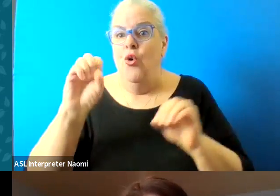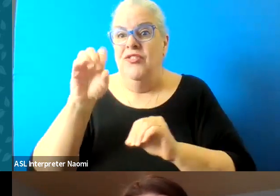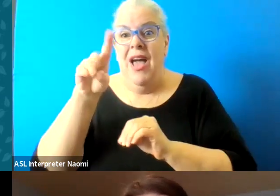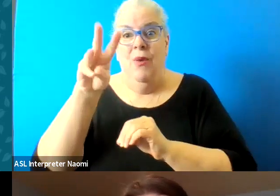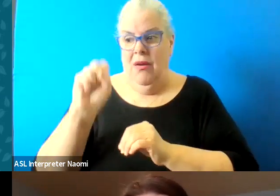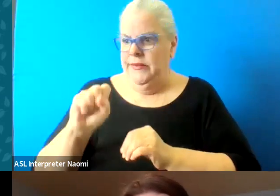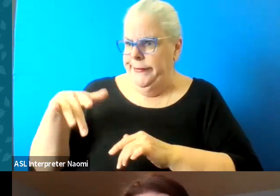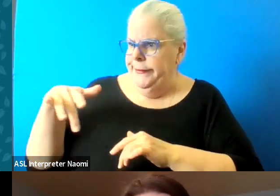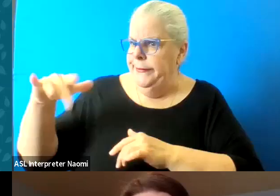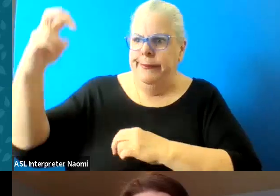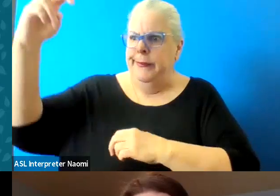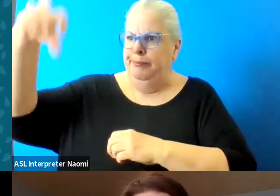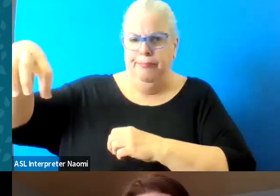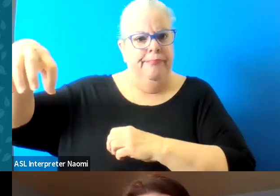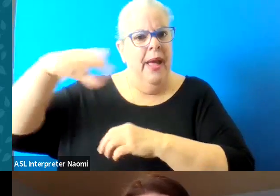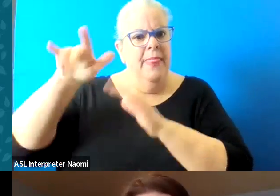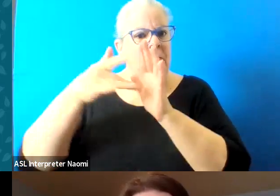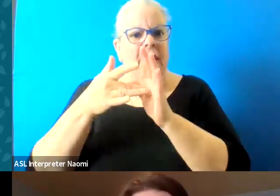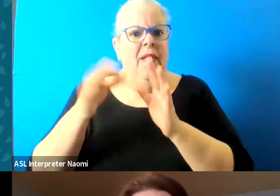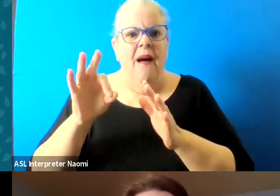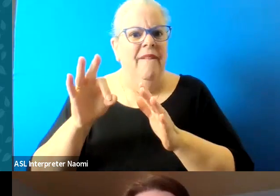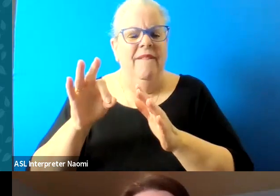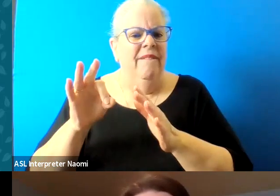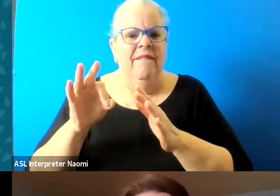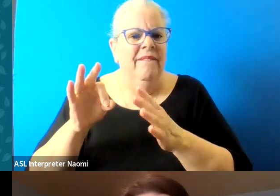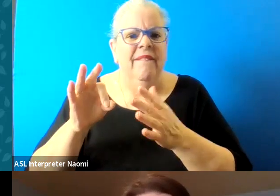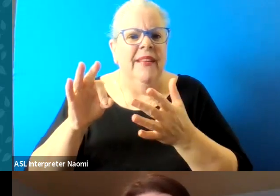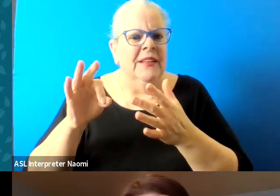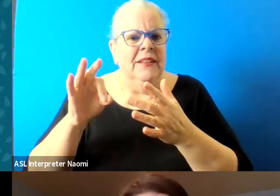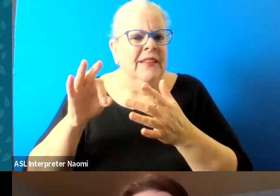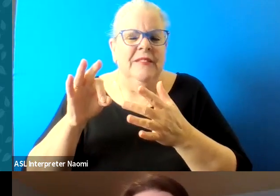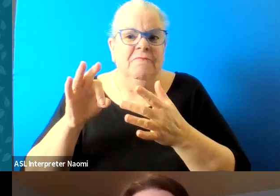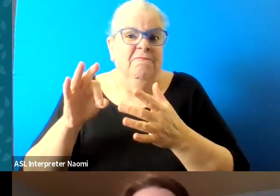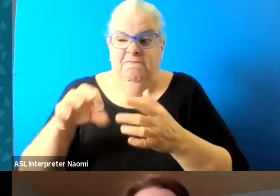They're just in the middle of kind of these dirt areas right off the side of major roads.